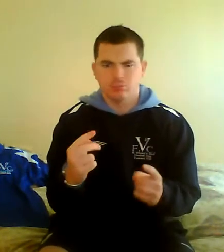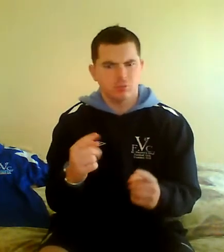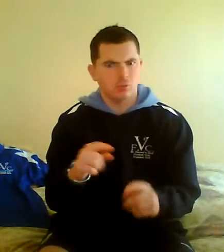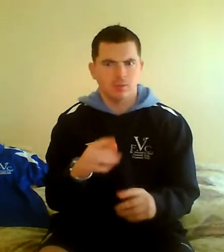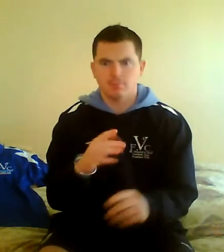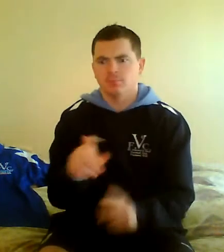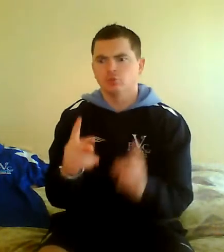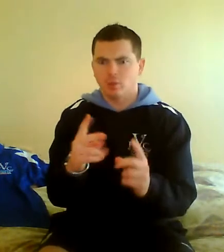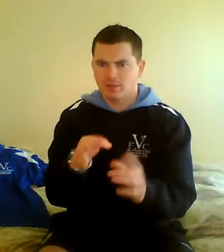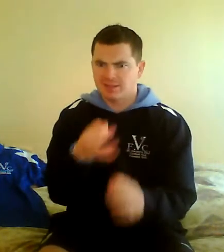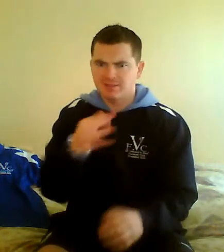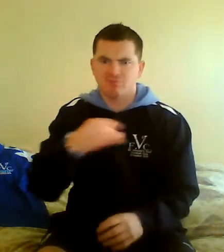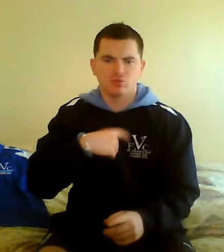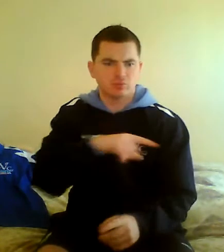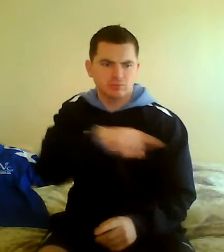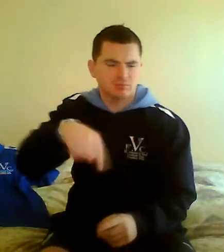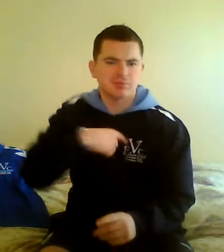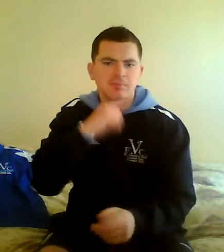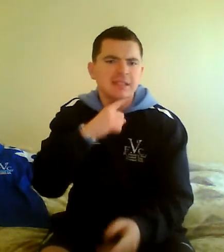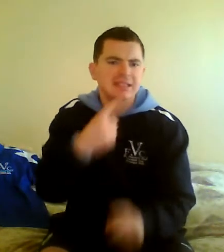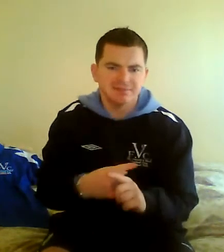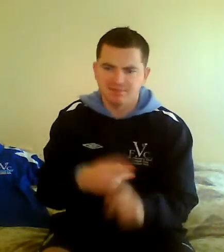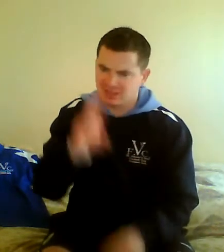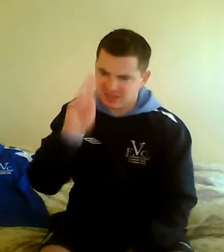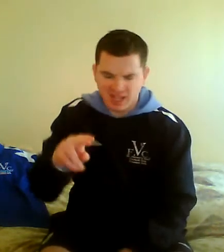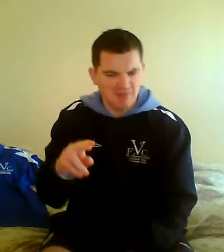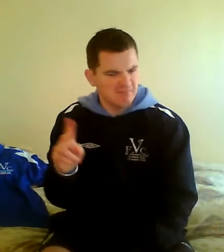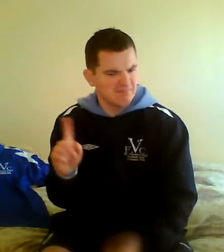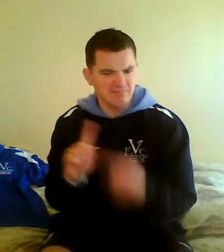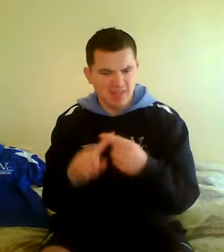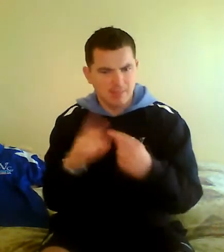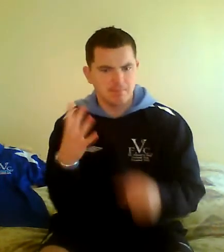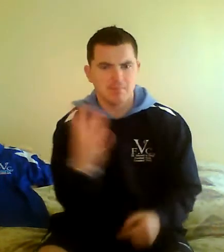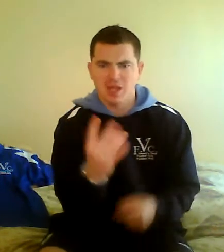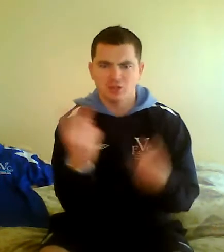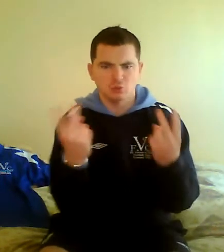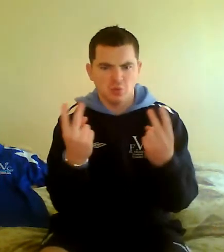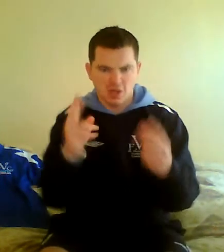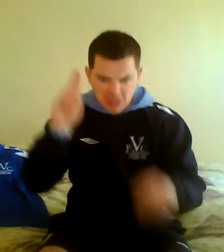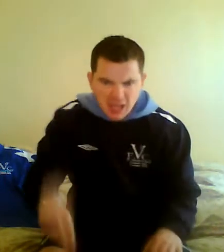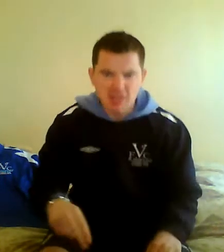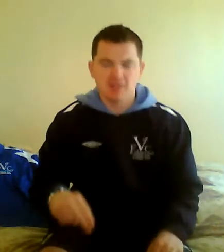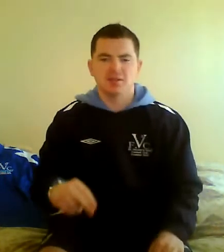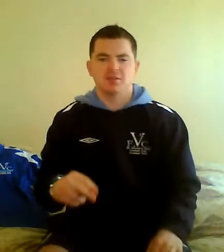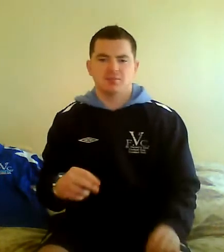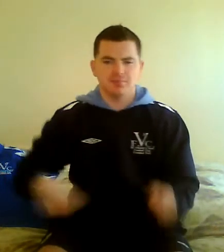The goal gave us some belief and that we had it in us to fightback to make it 2-2.